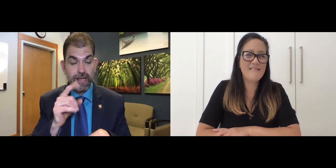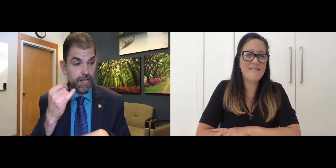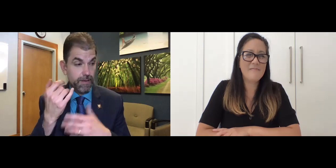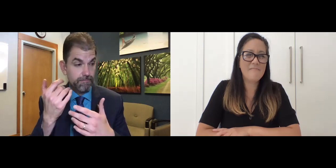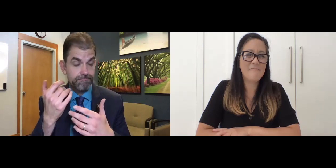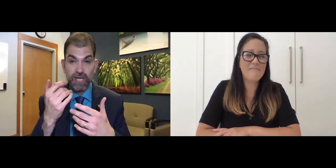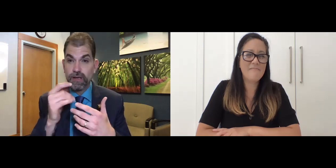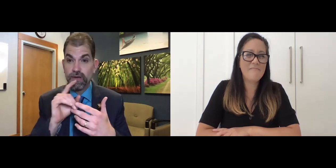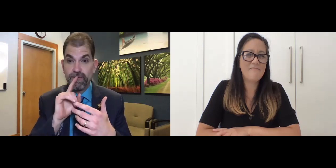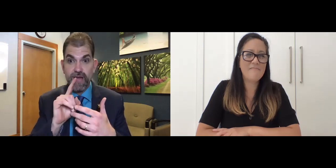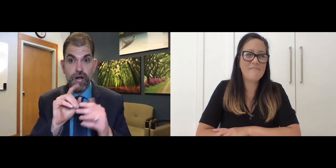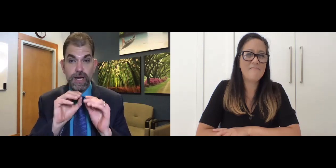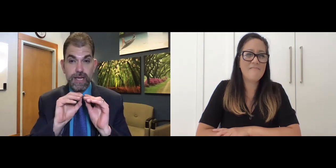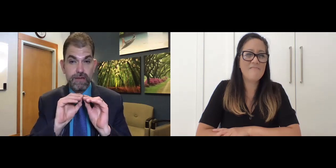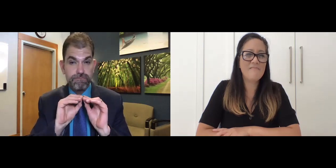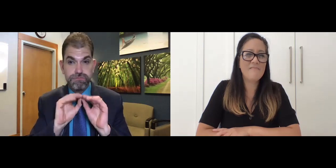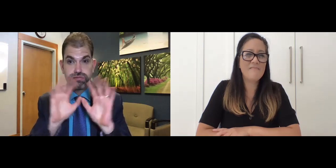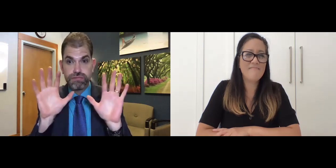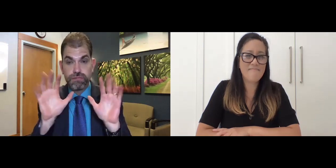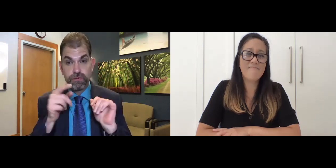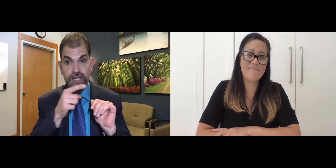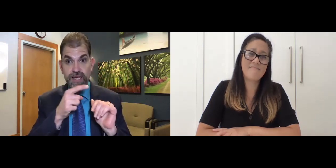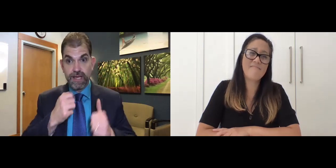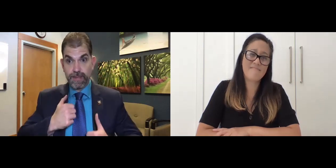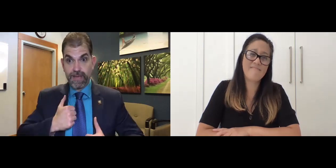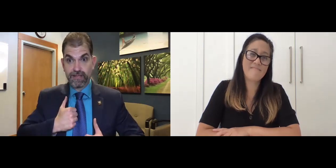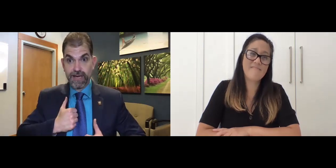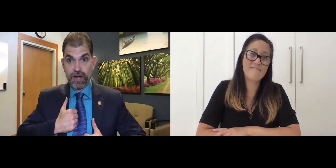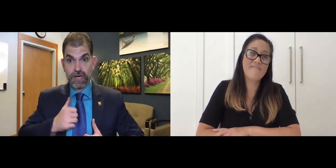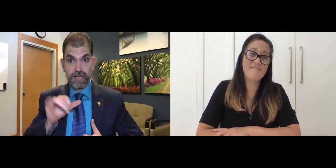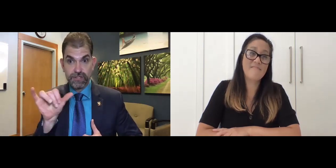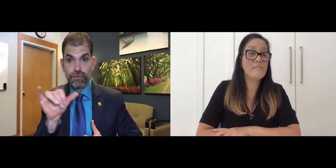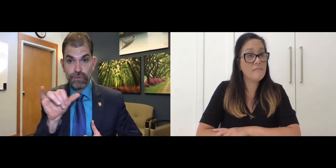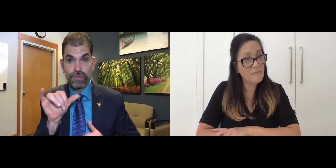it's very clear that happened in the